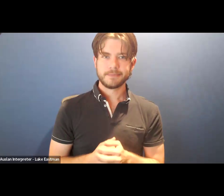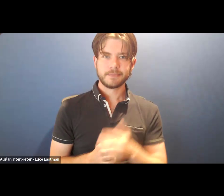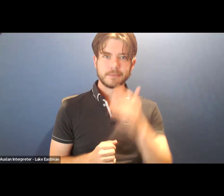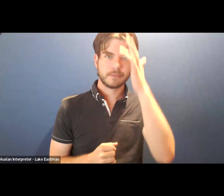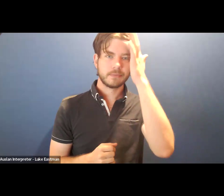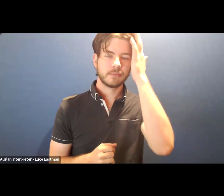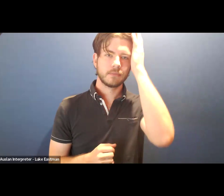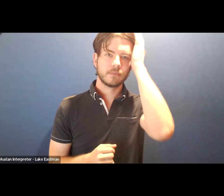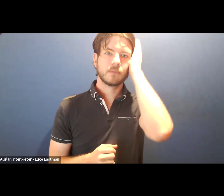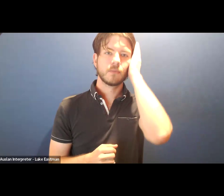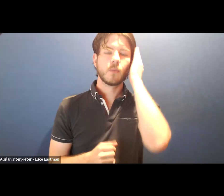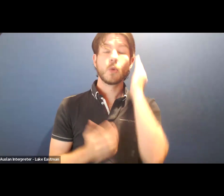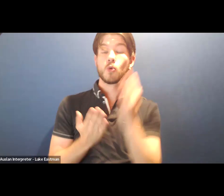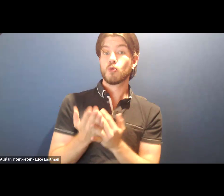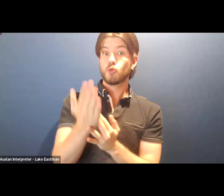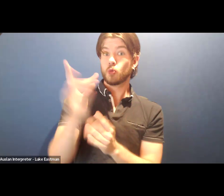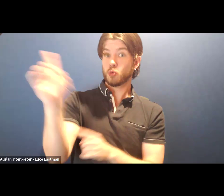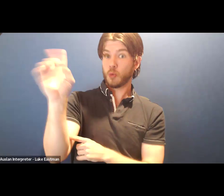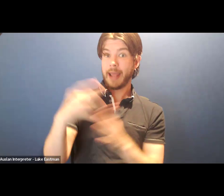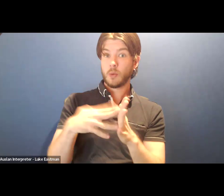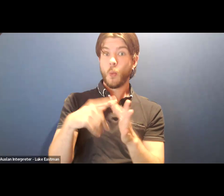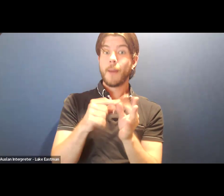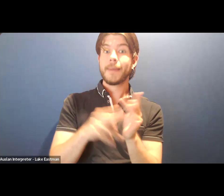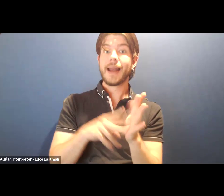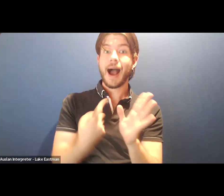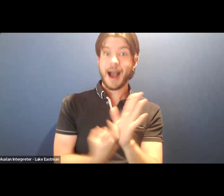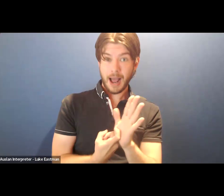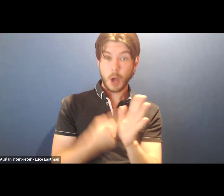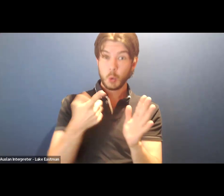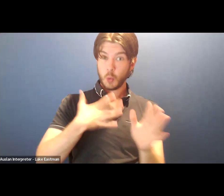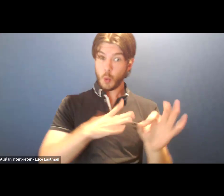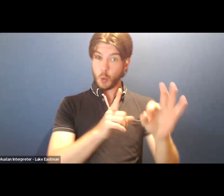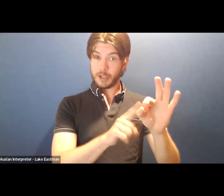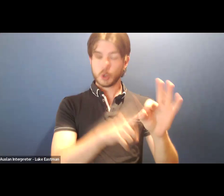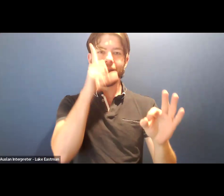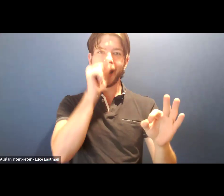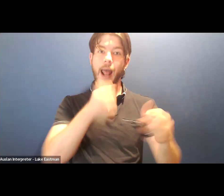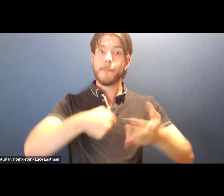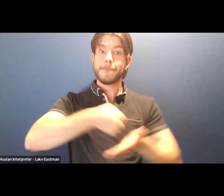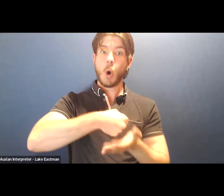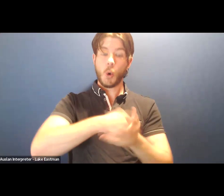webinar if you would like to ask a question you can use the Q&A function at